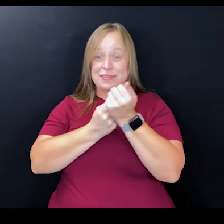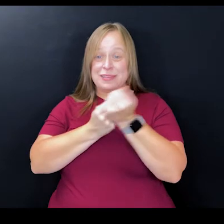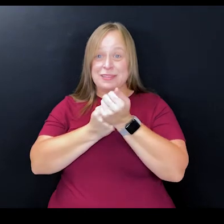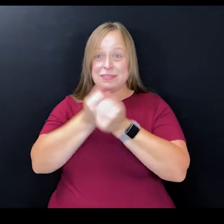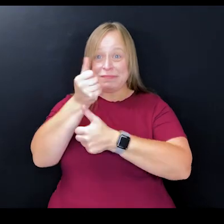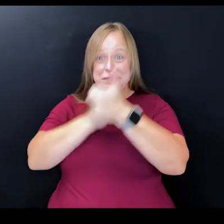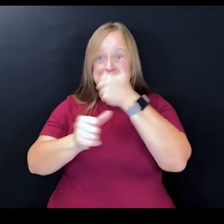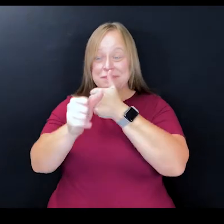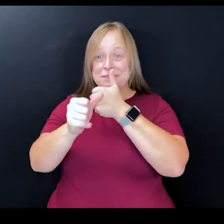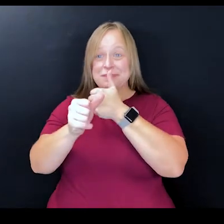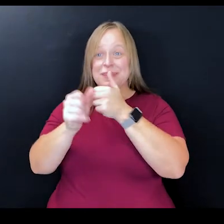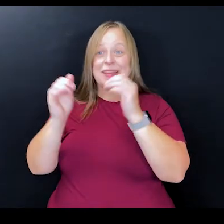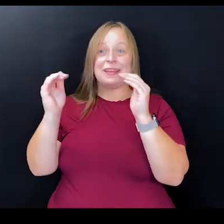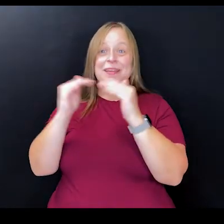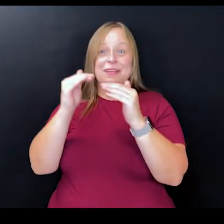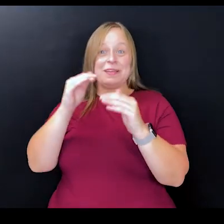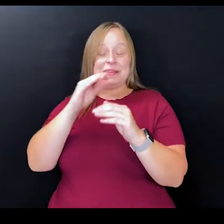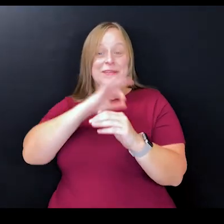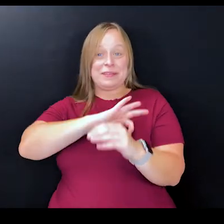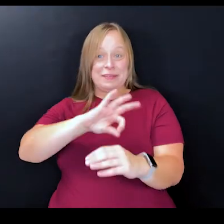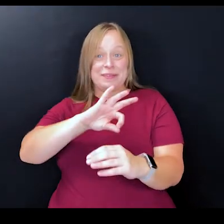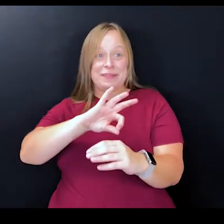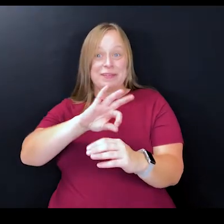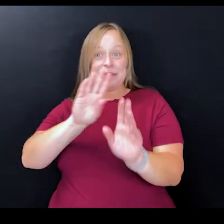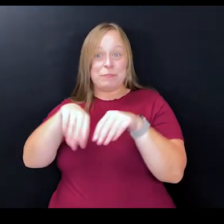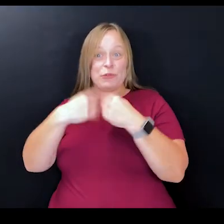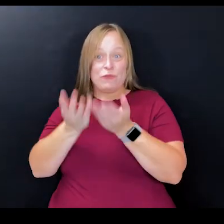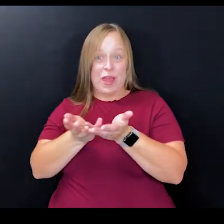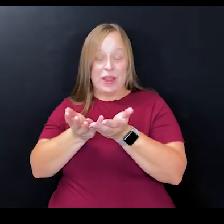under the direction of a qualified legal service provider,